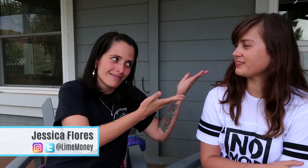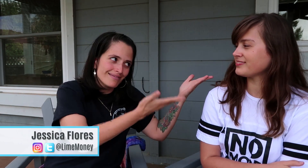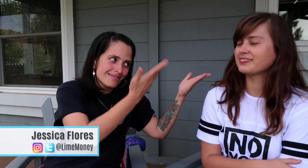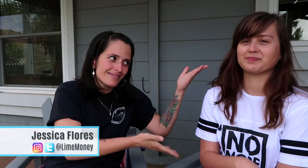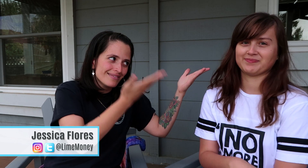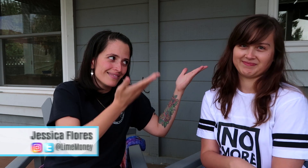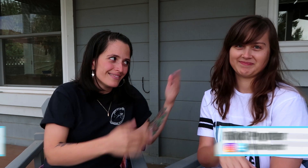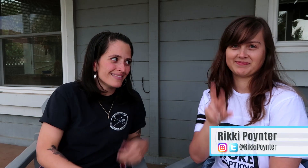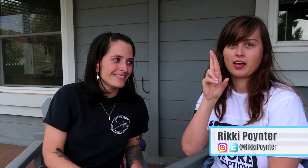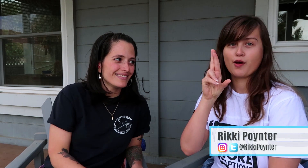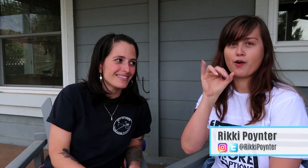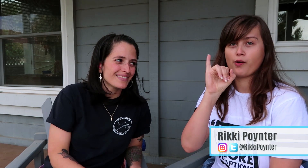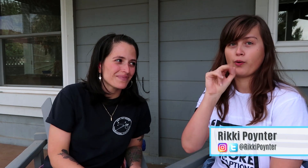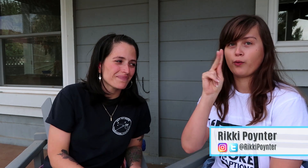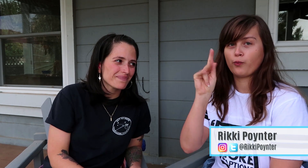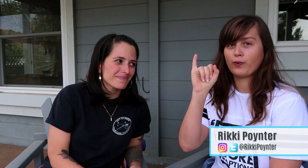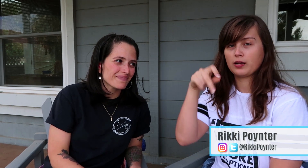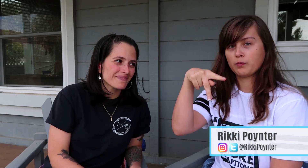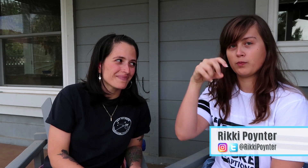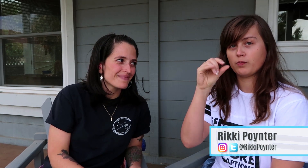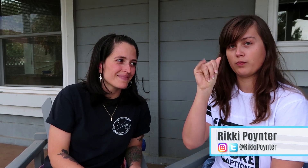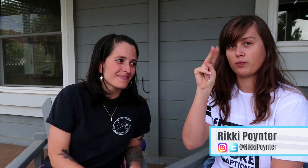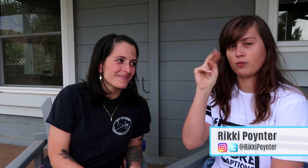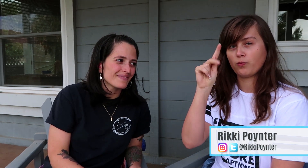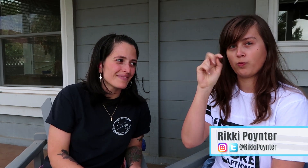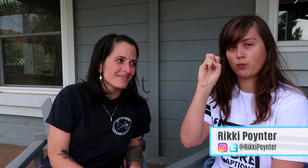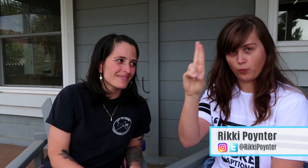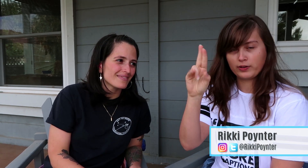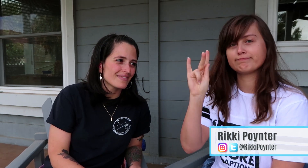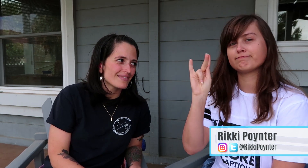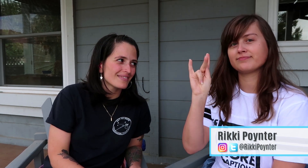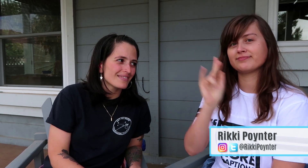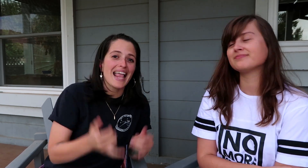And you? Rikki: I'm Rikki Poynter.